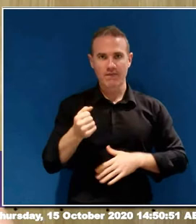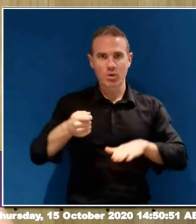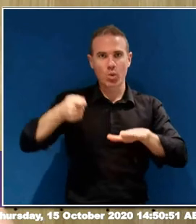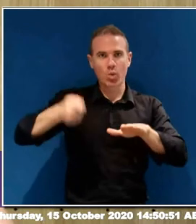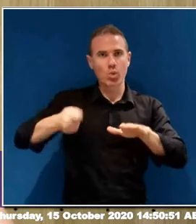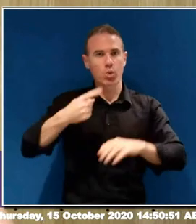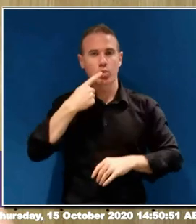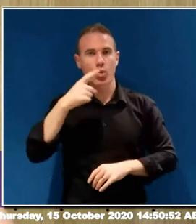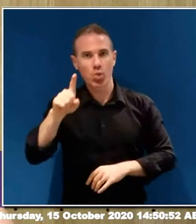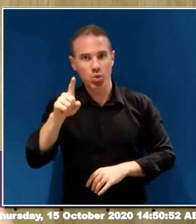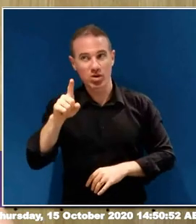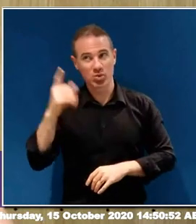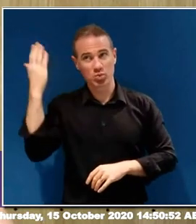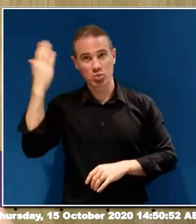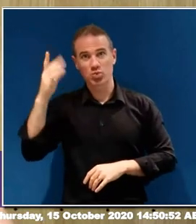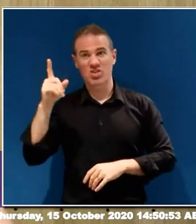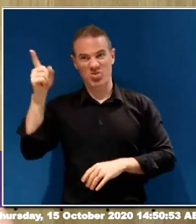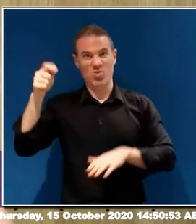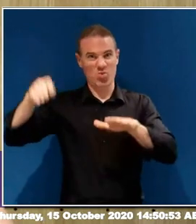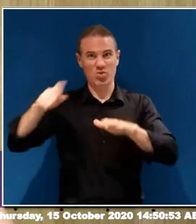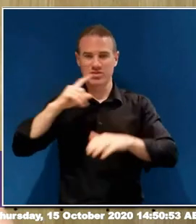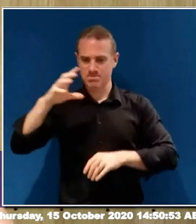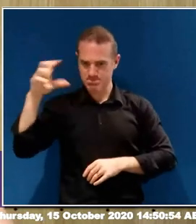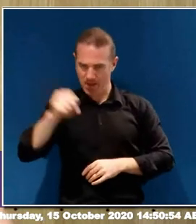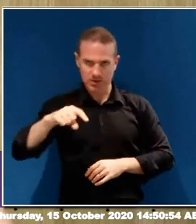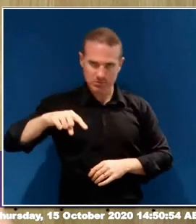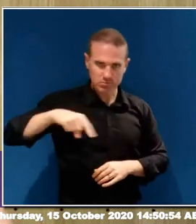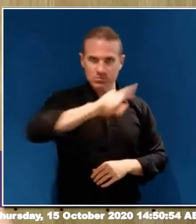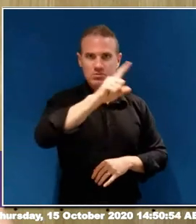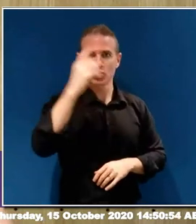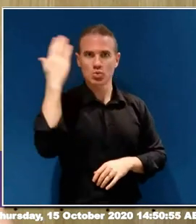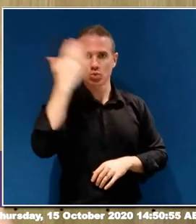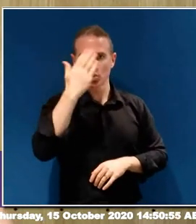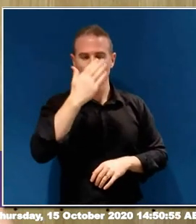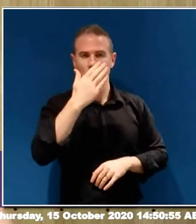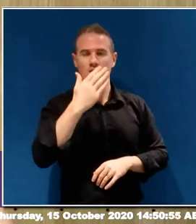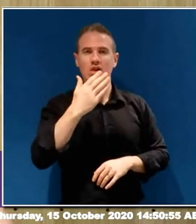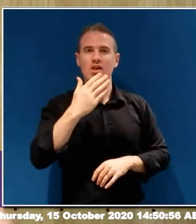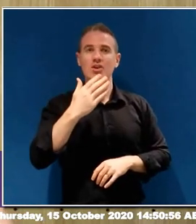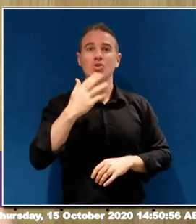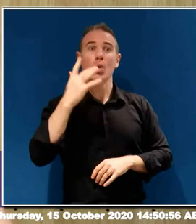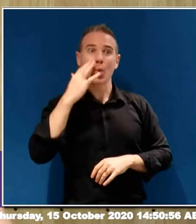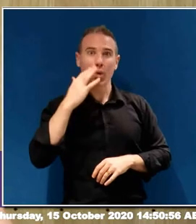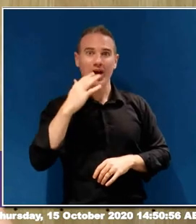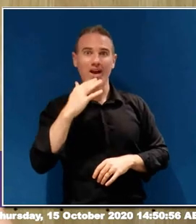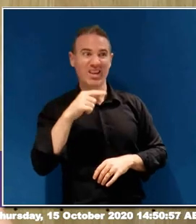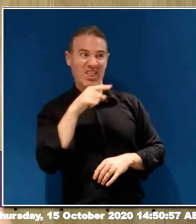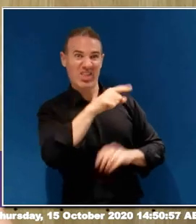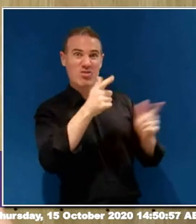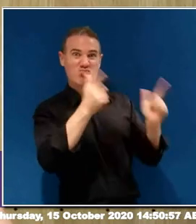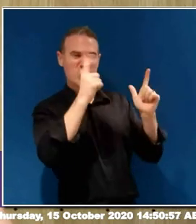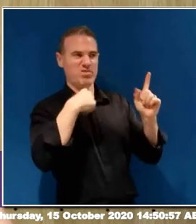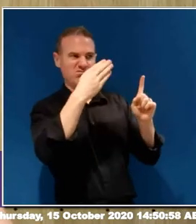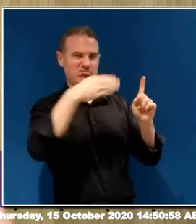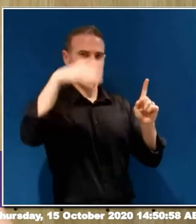And so it was only once it had been elevated, and she realised that the student had a court order to say that he had to go to the school, that she